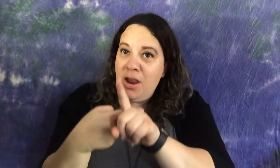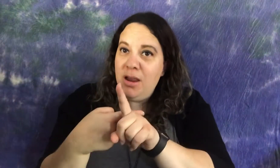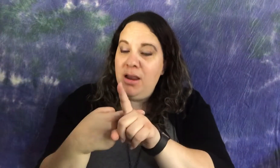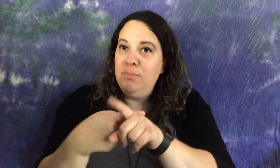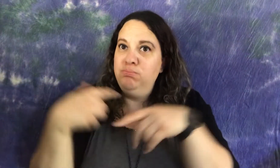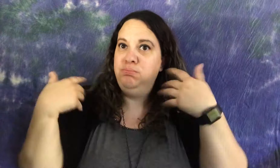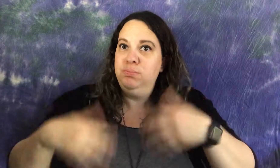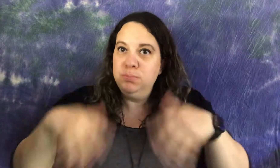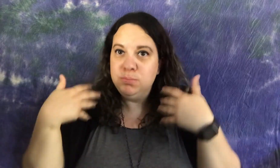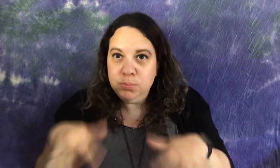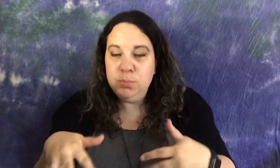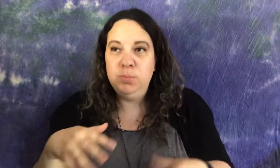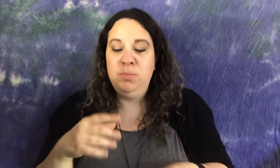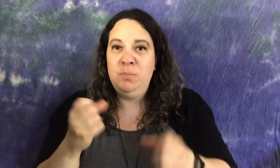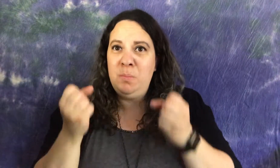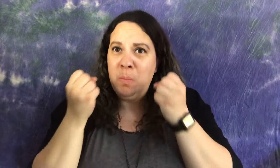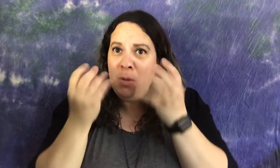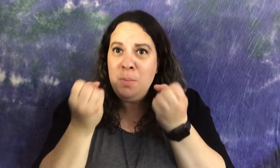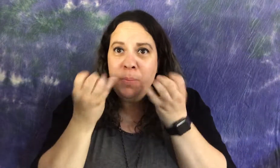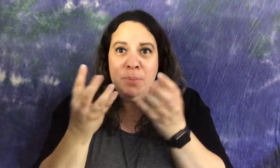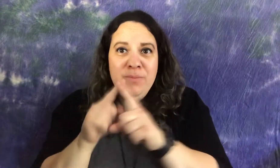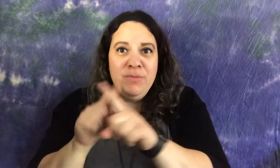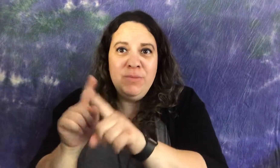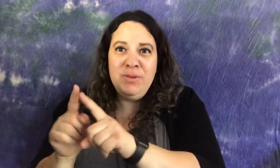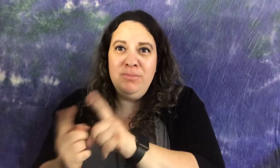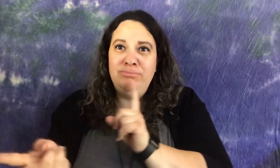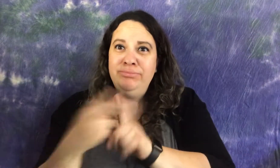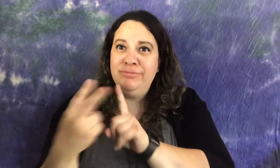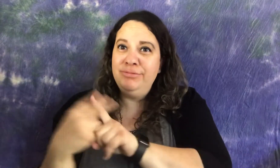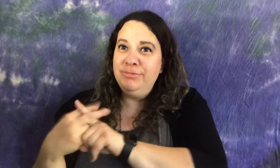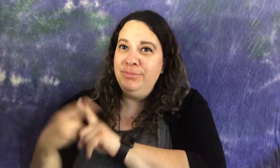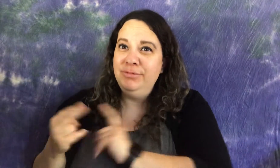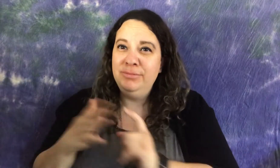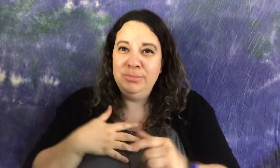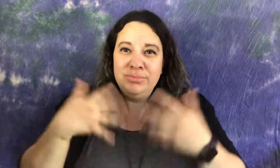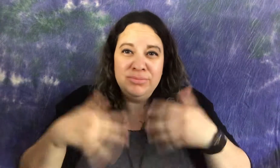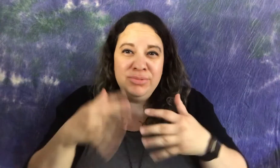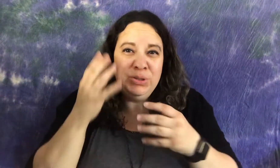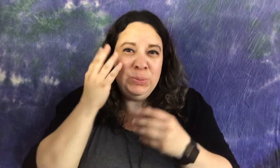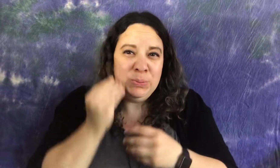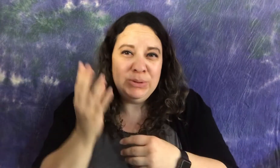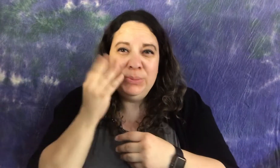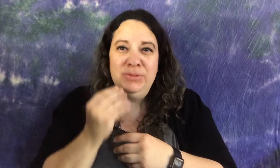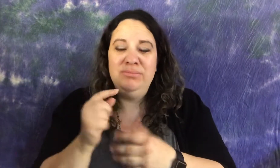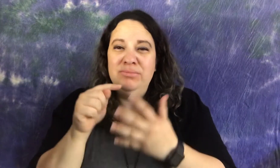I had many, many different experiences, wow.